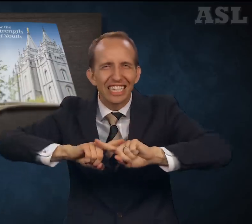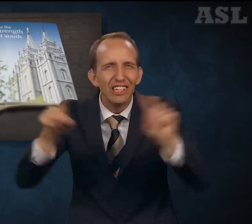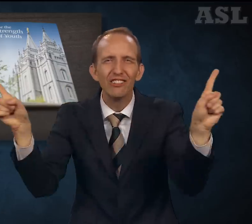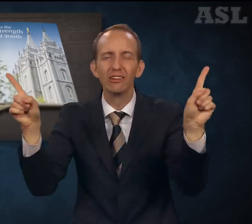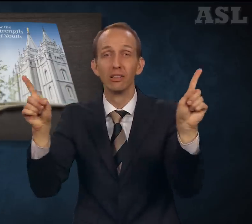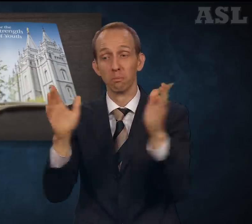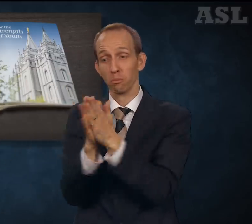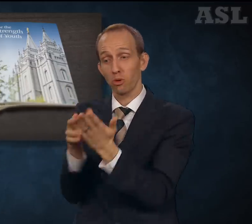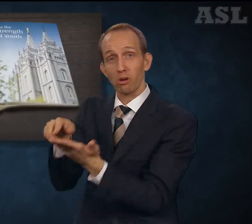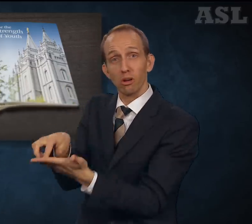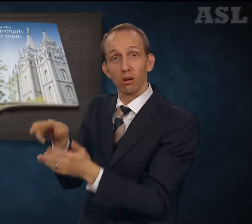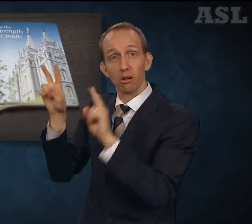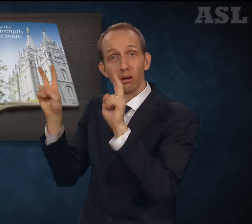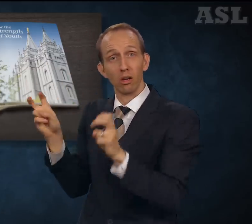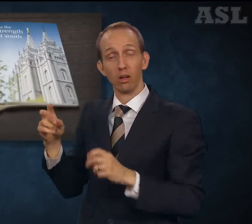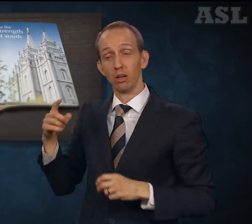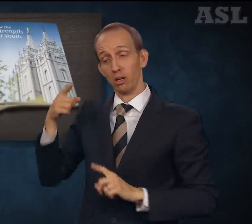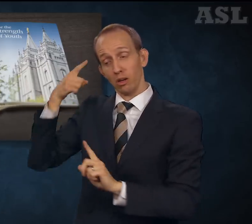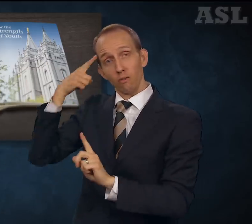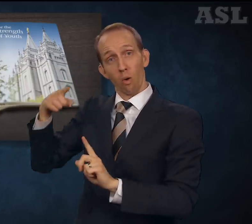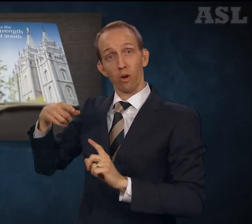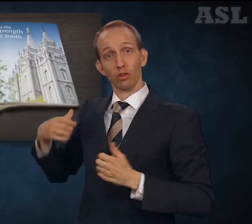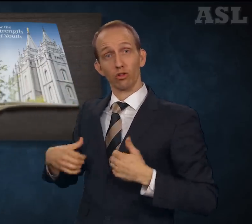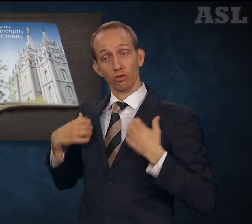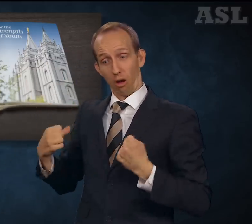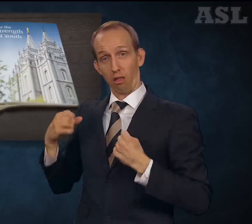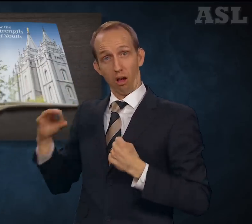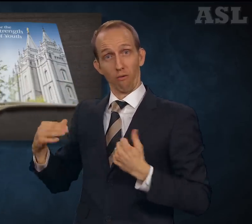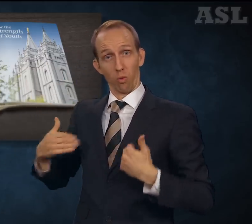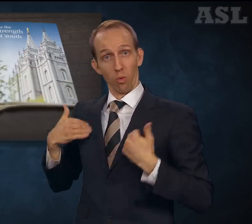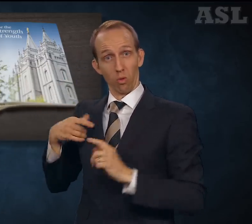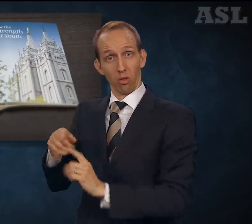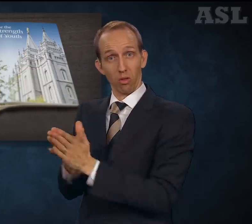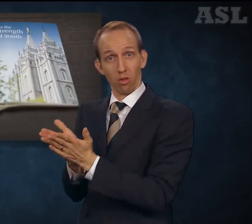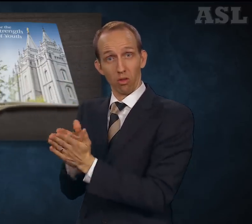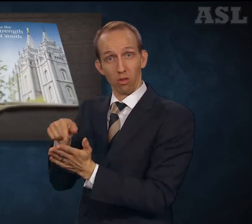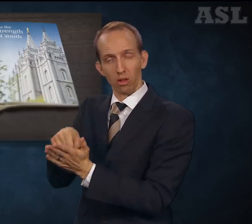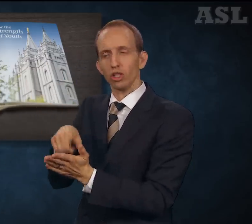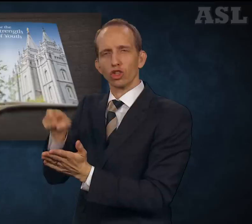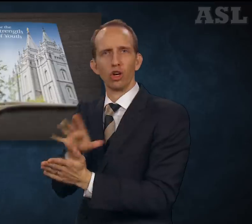YOUR STANDARD.